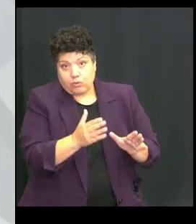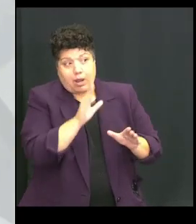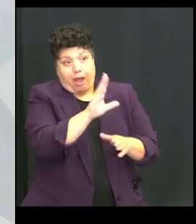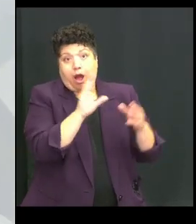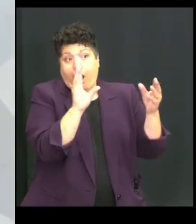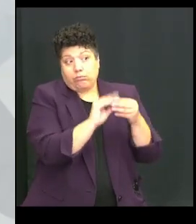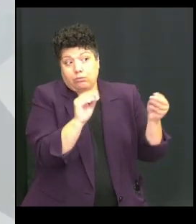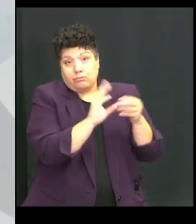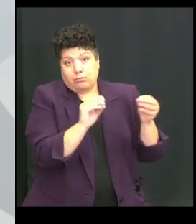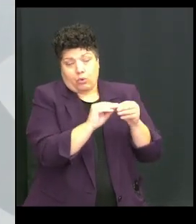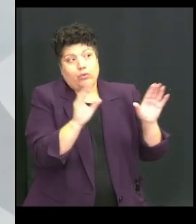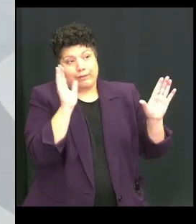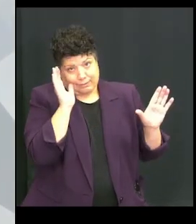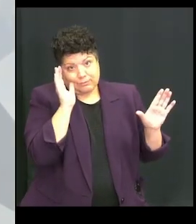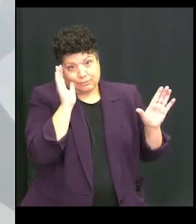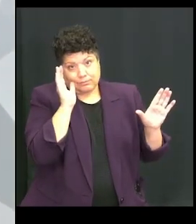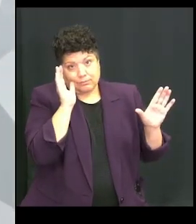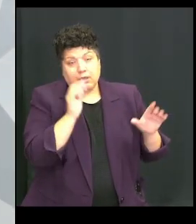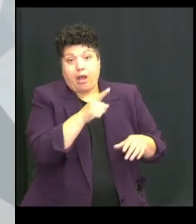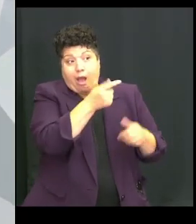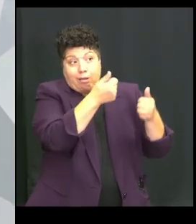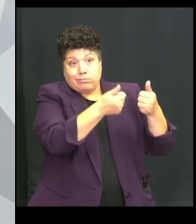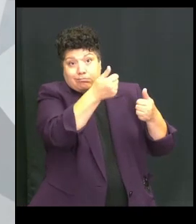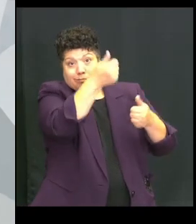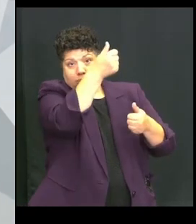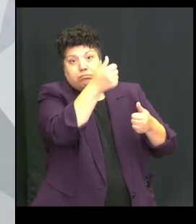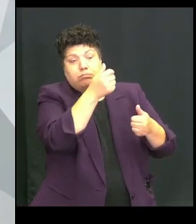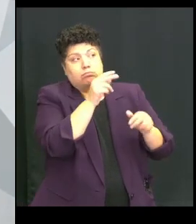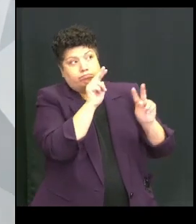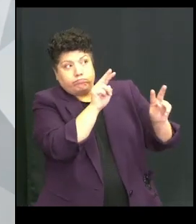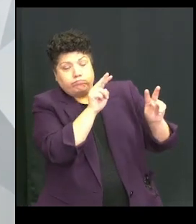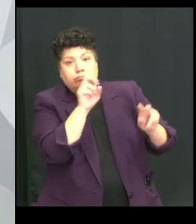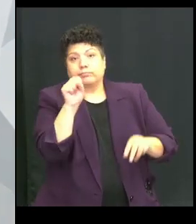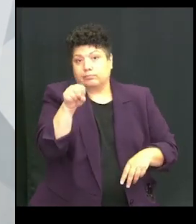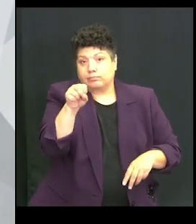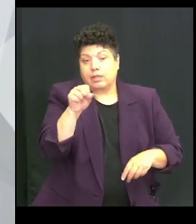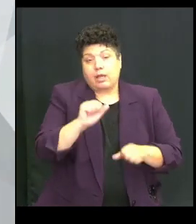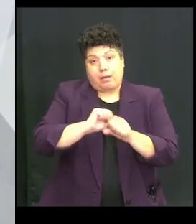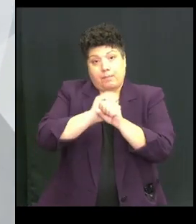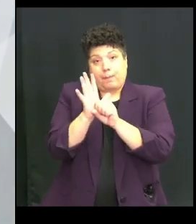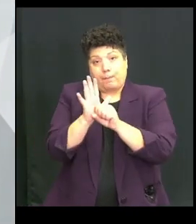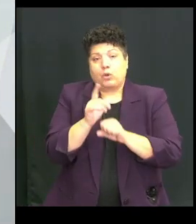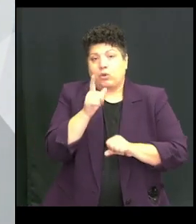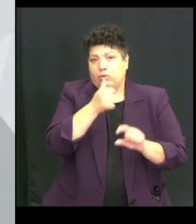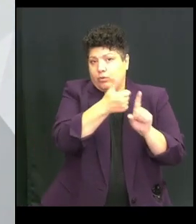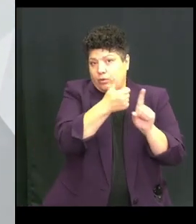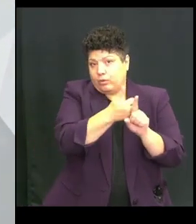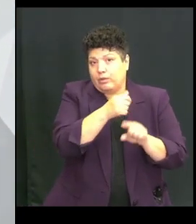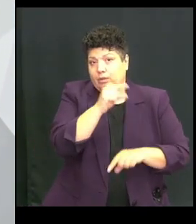And when we saw through the pandemic, civil servants taking a very active role communicating